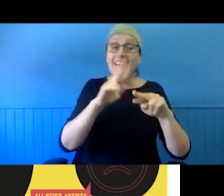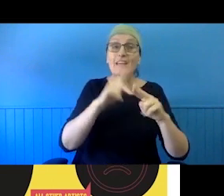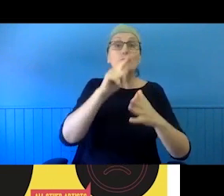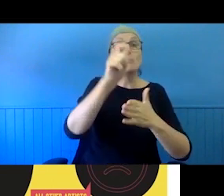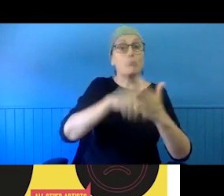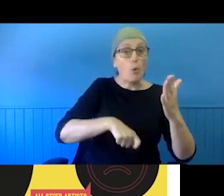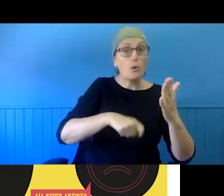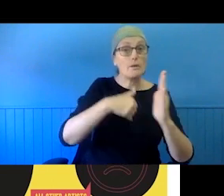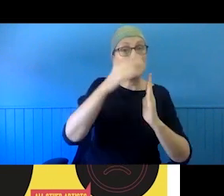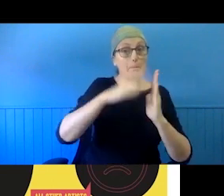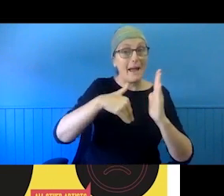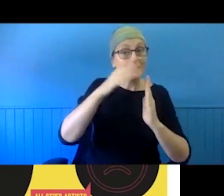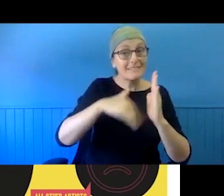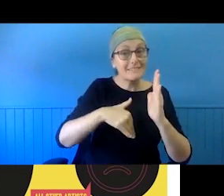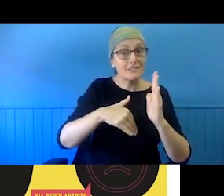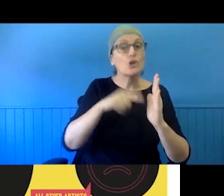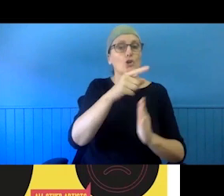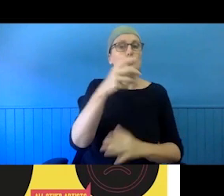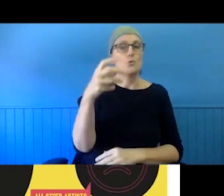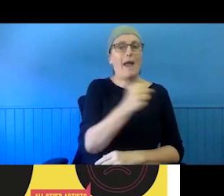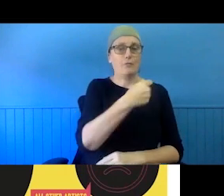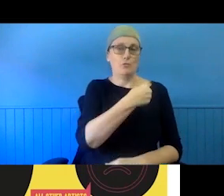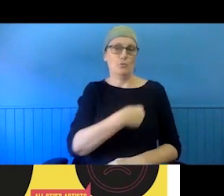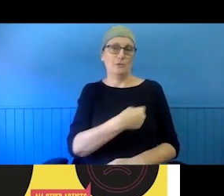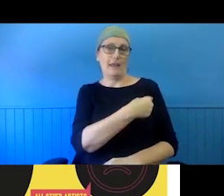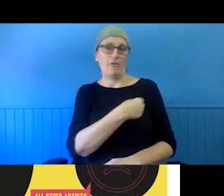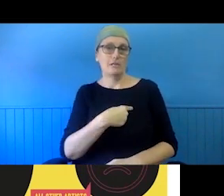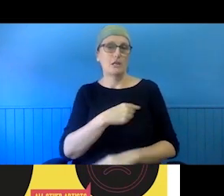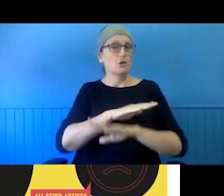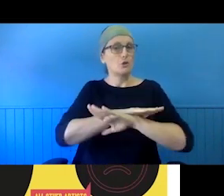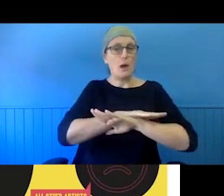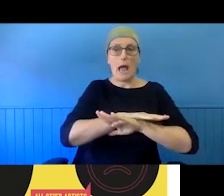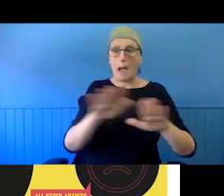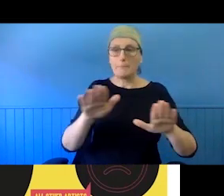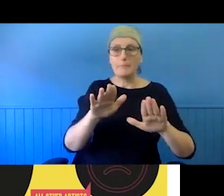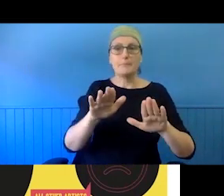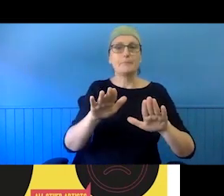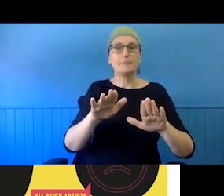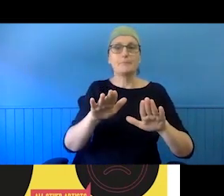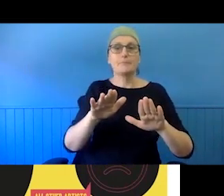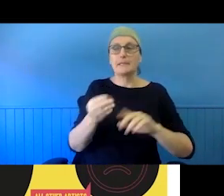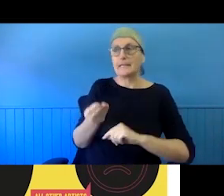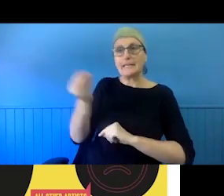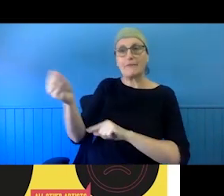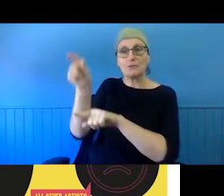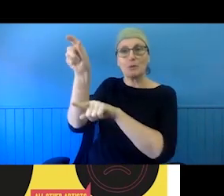not share it, or give it, to either Anish Kapoor or anybody associated